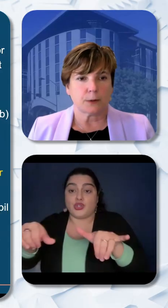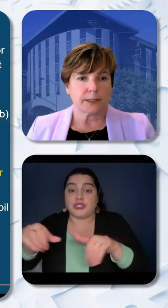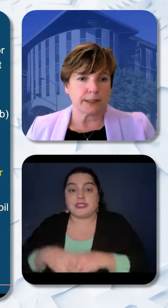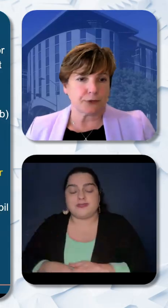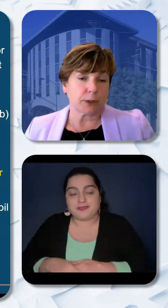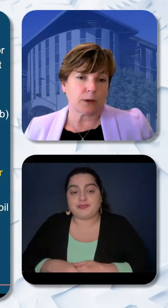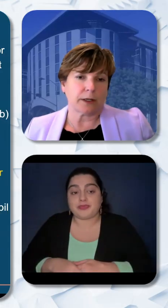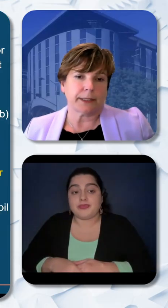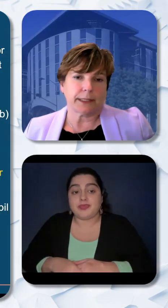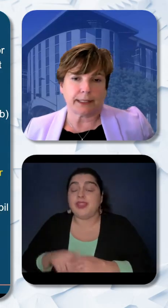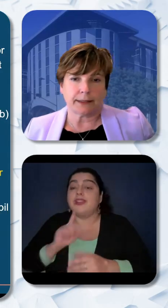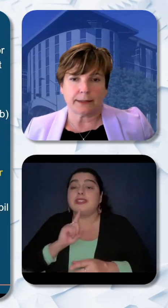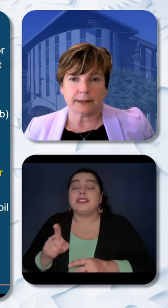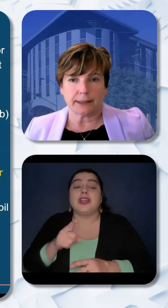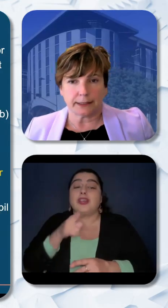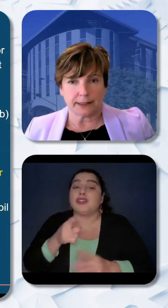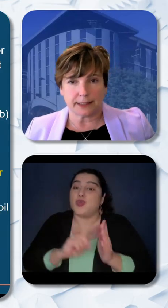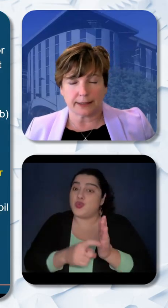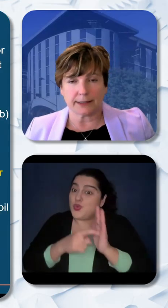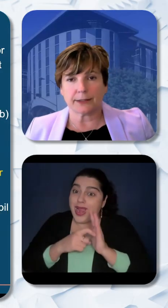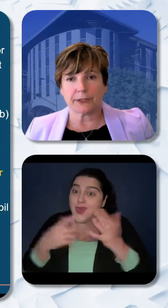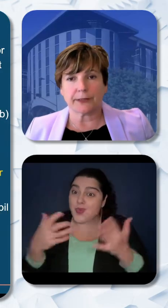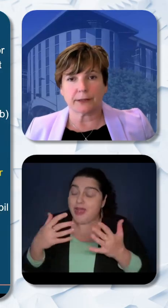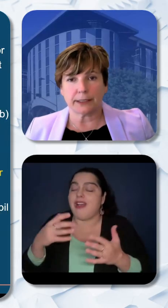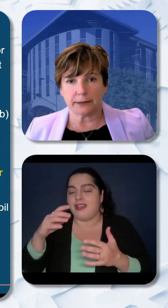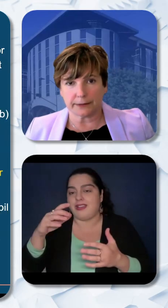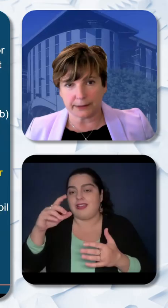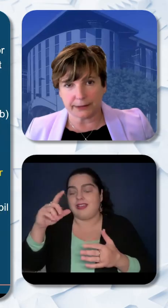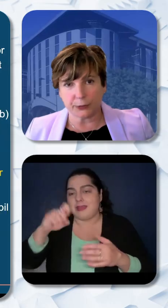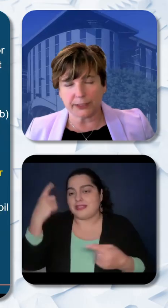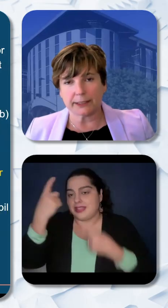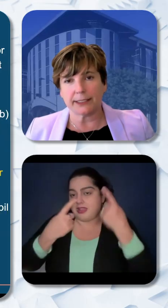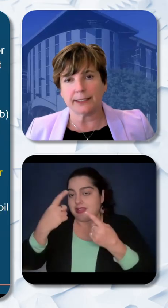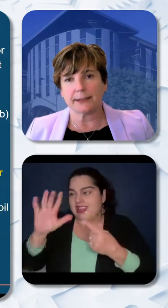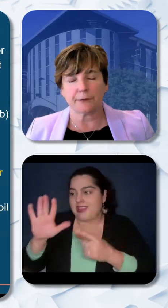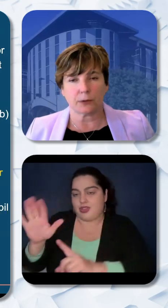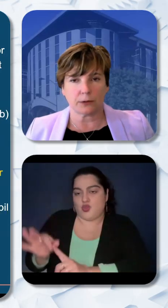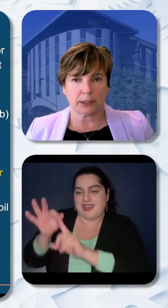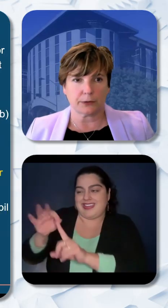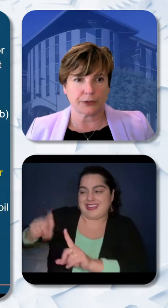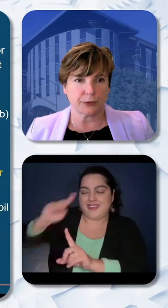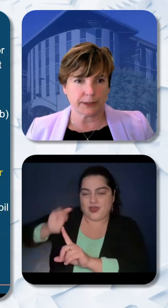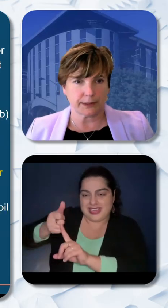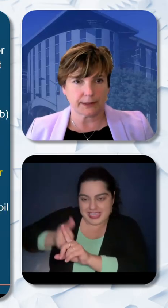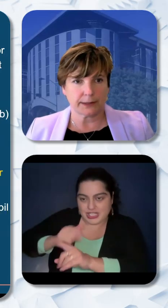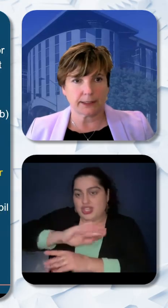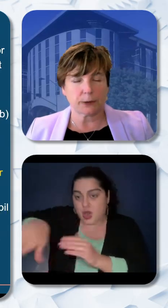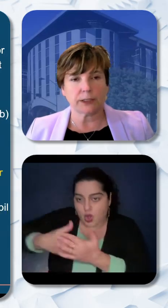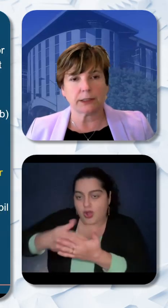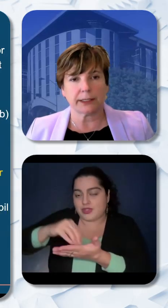So, a central requirement, again, is considering the unique needs of all our students, including